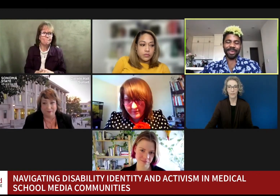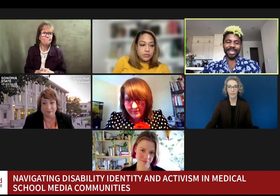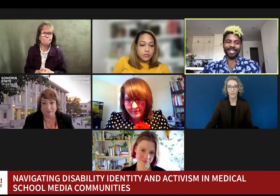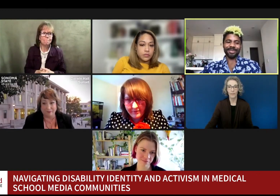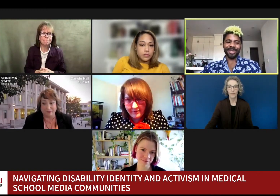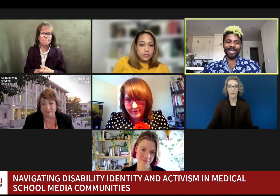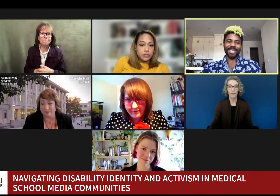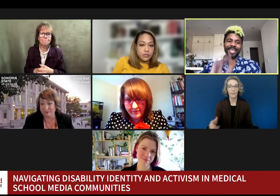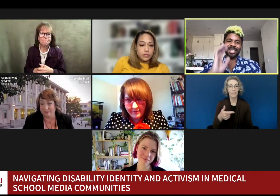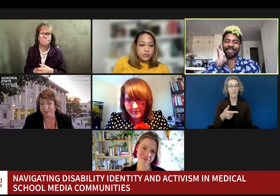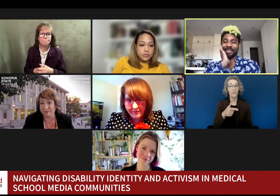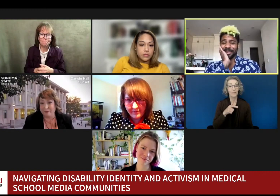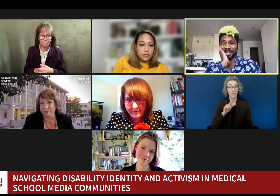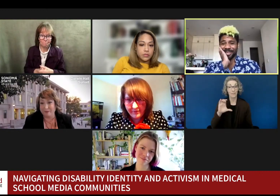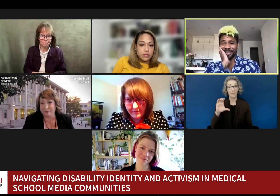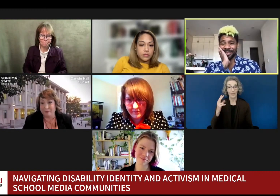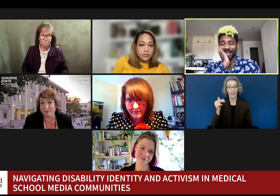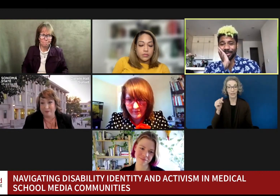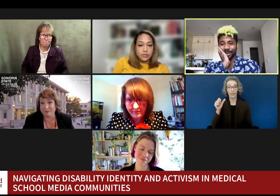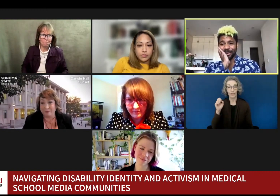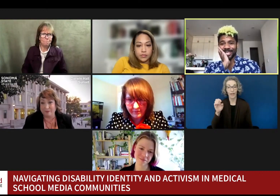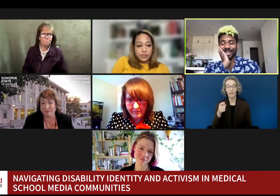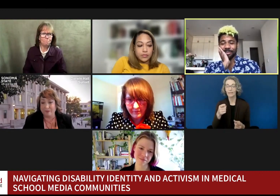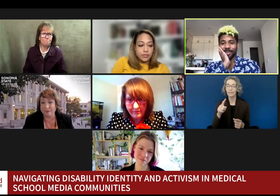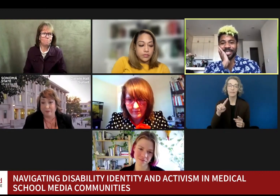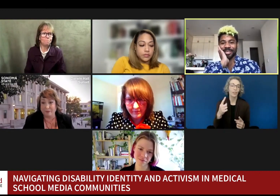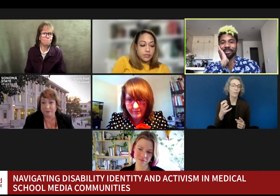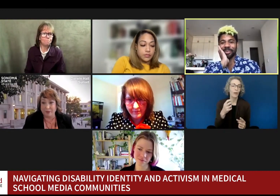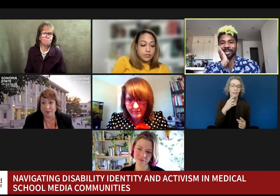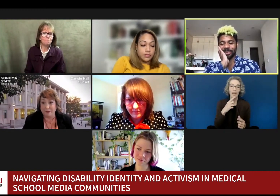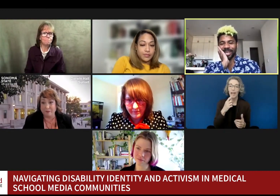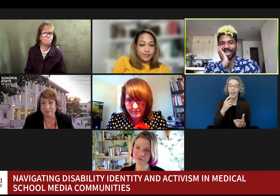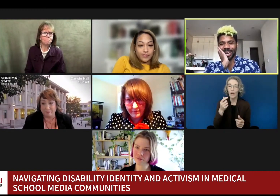I just wanna say all of what you everybody was saying made me tear up